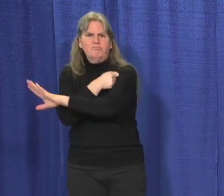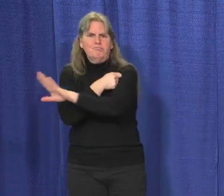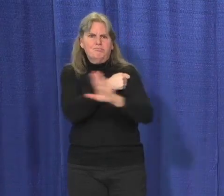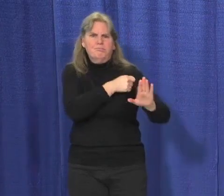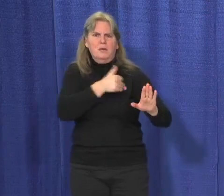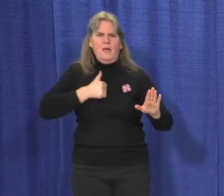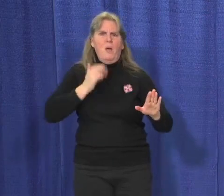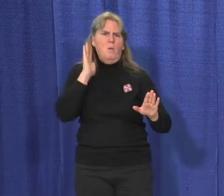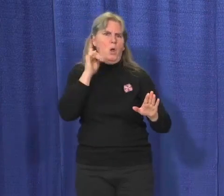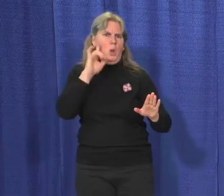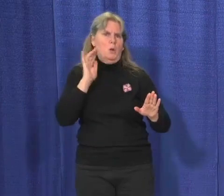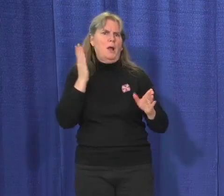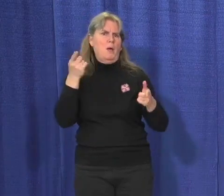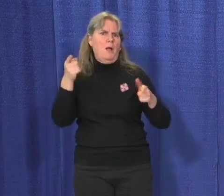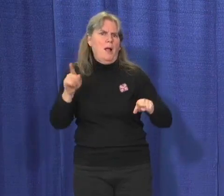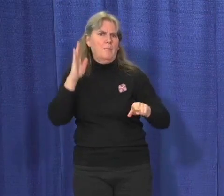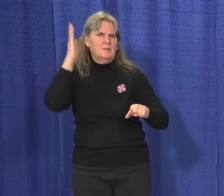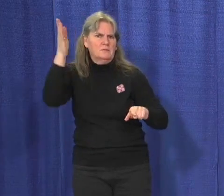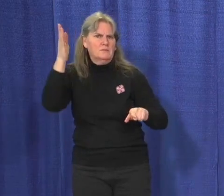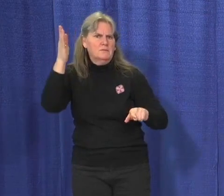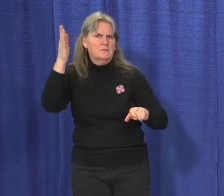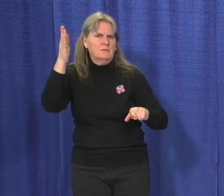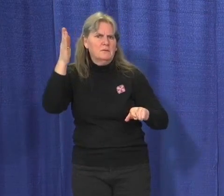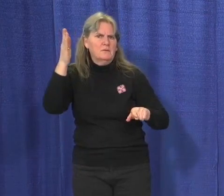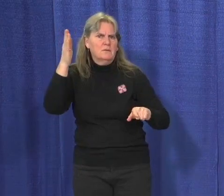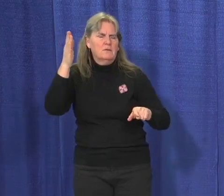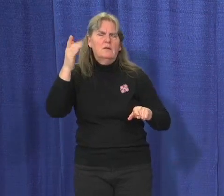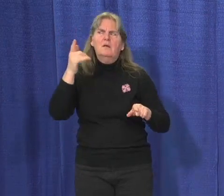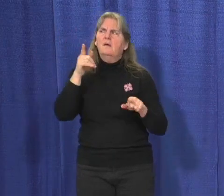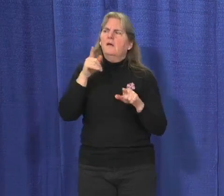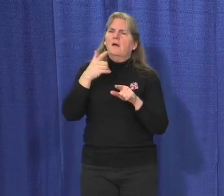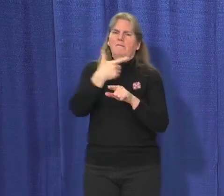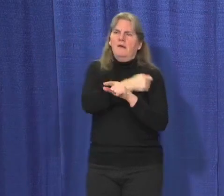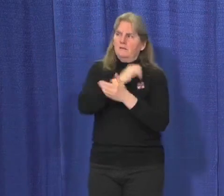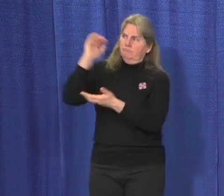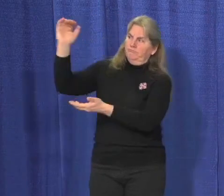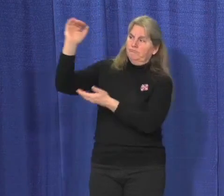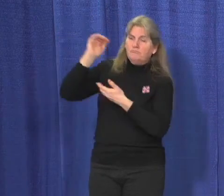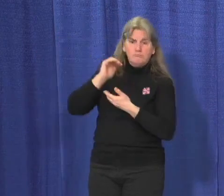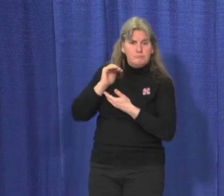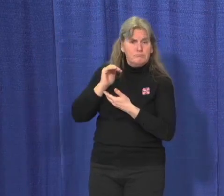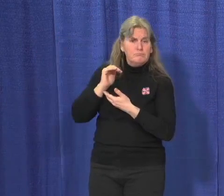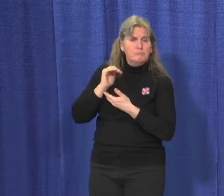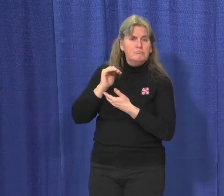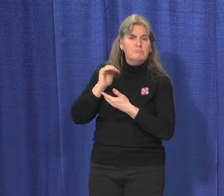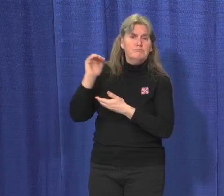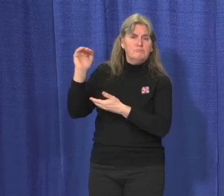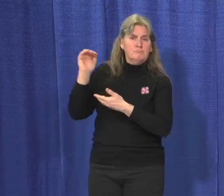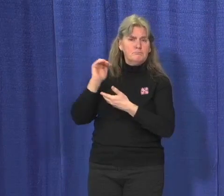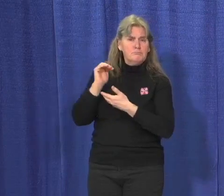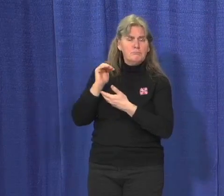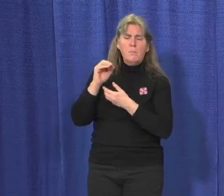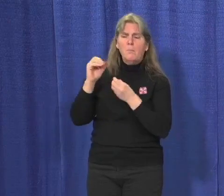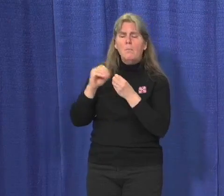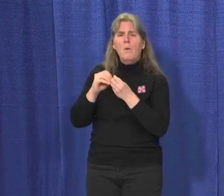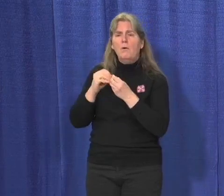pretty good.